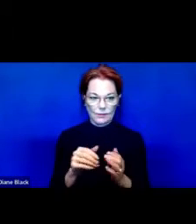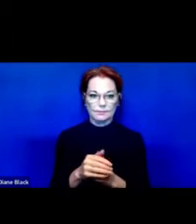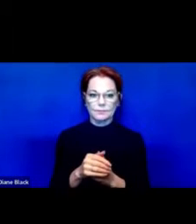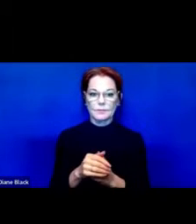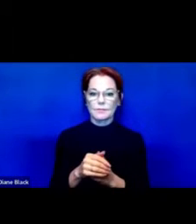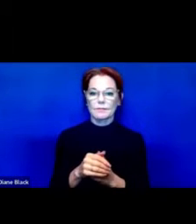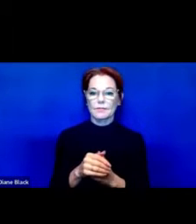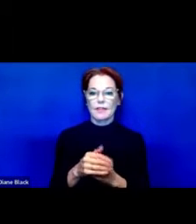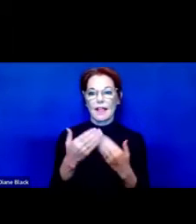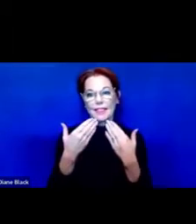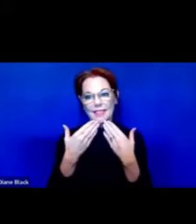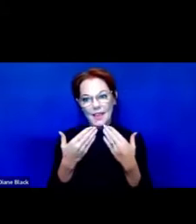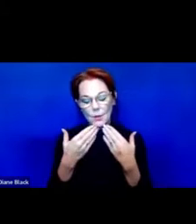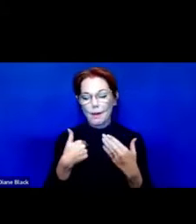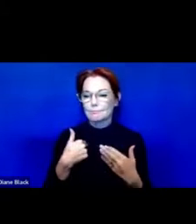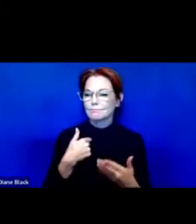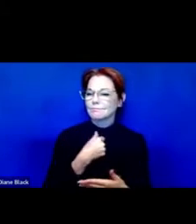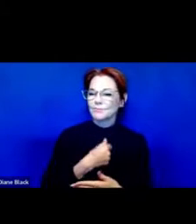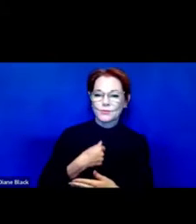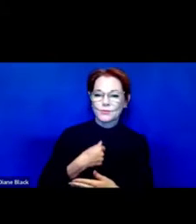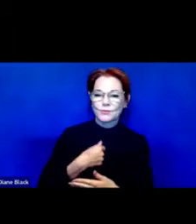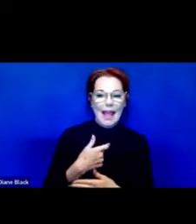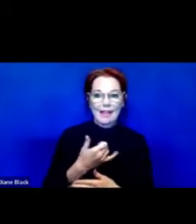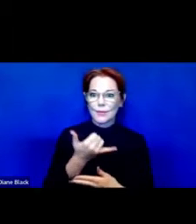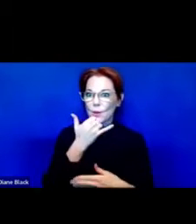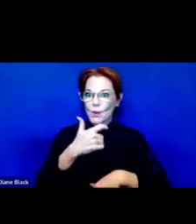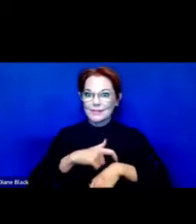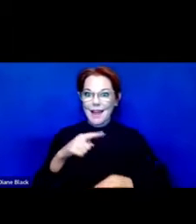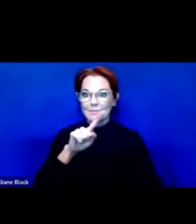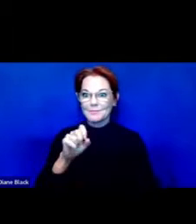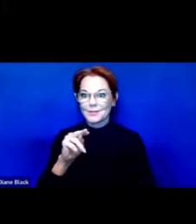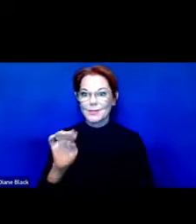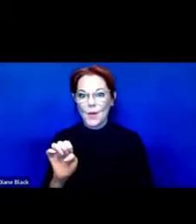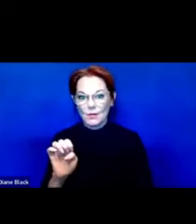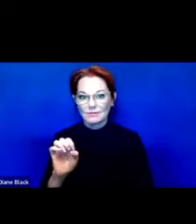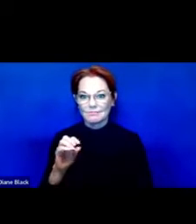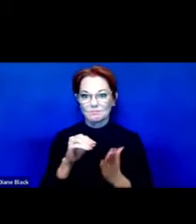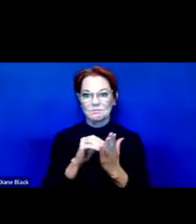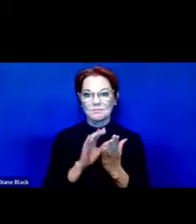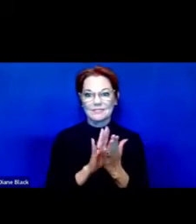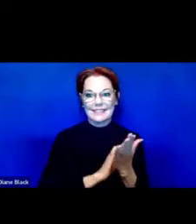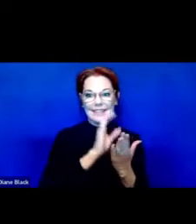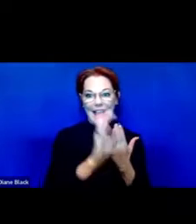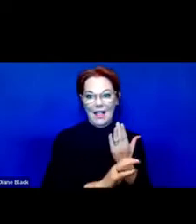and apologies, everyone, I had the wrong timezone. I think I'm scheduled on my calendar. So I've been in back to back today.